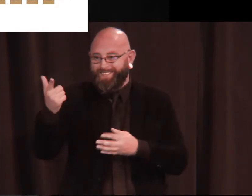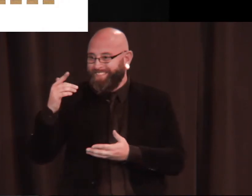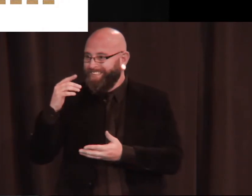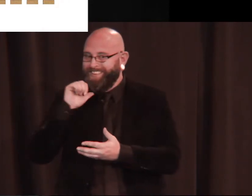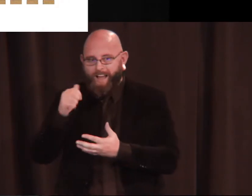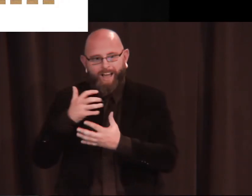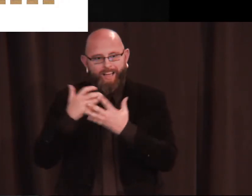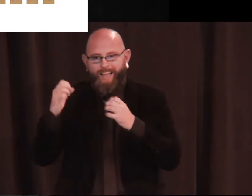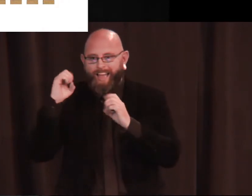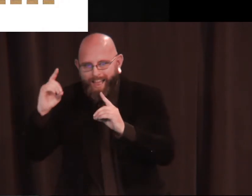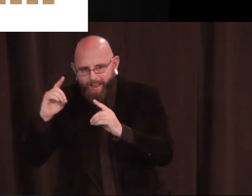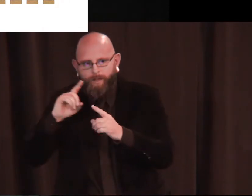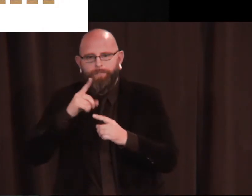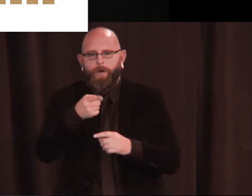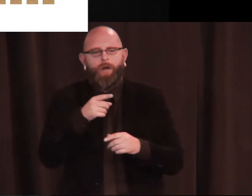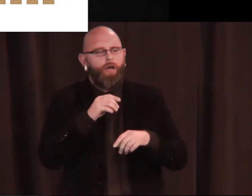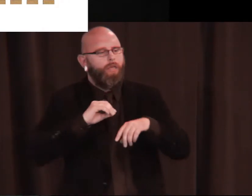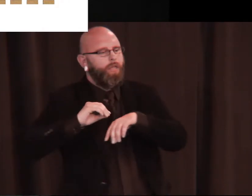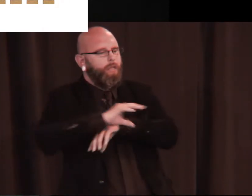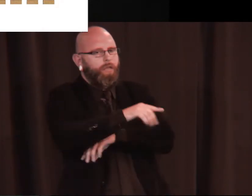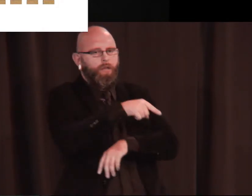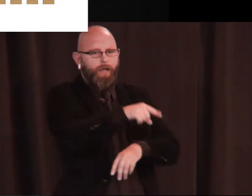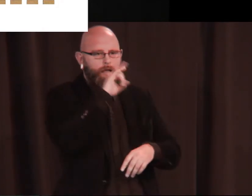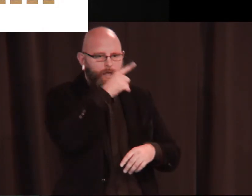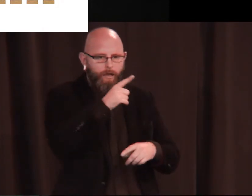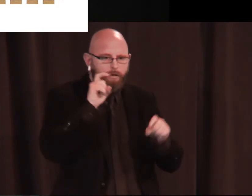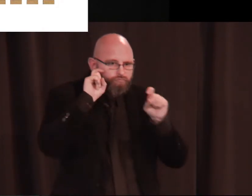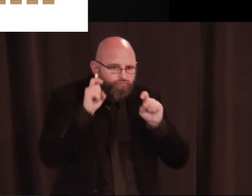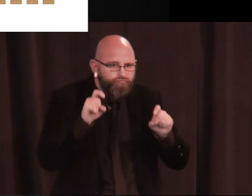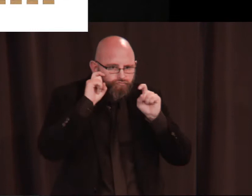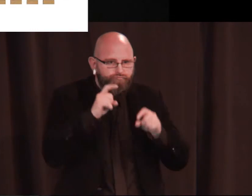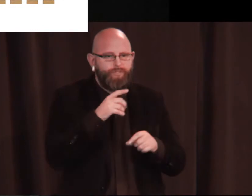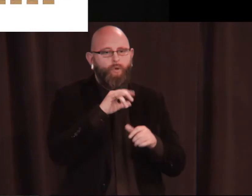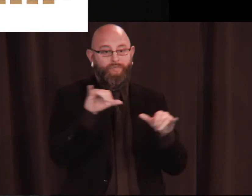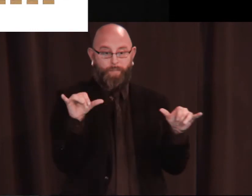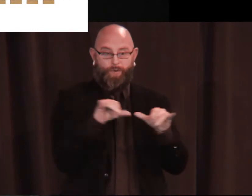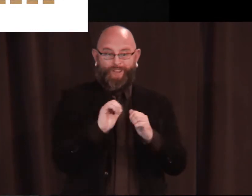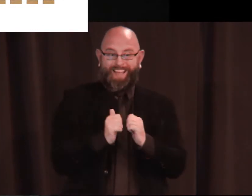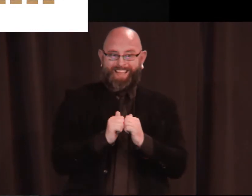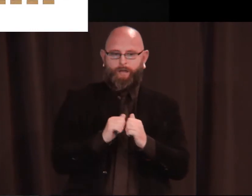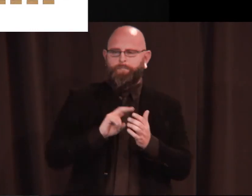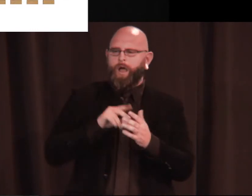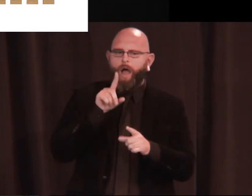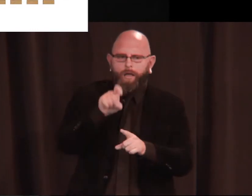And we measured this by, in two ways, we asked the parents to estimate on average